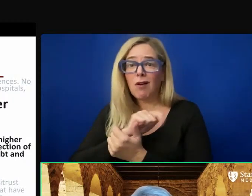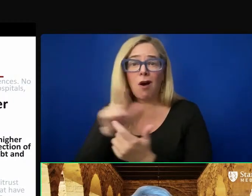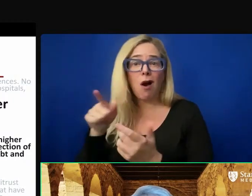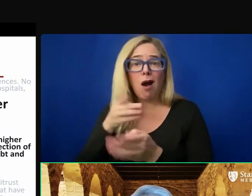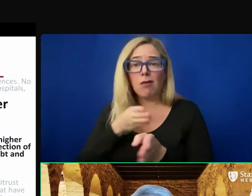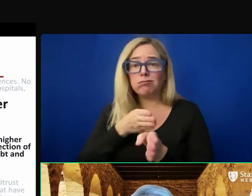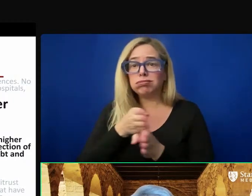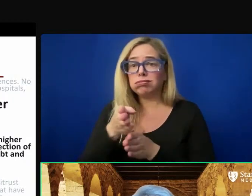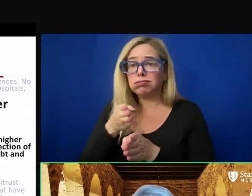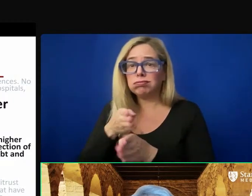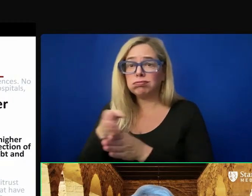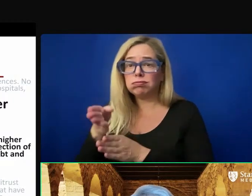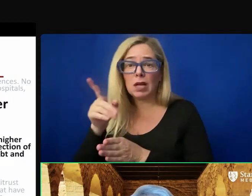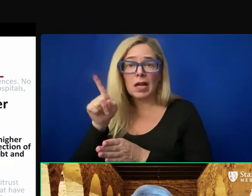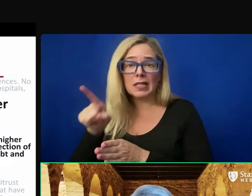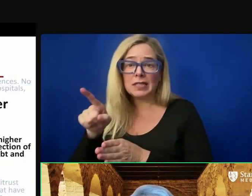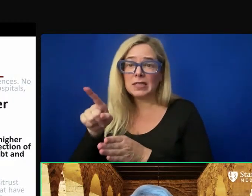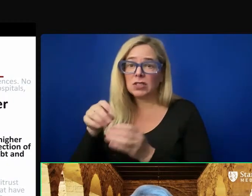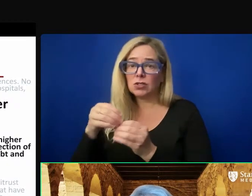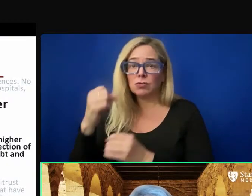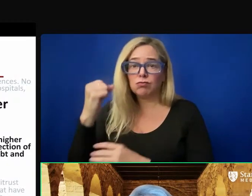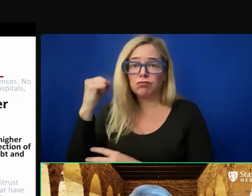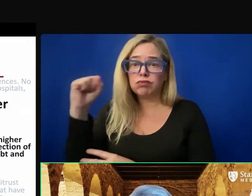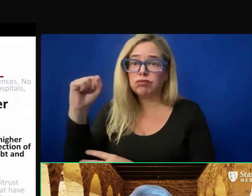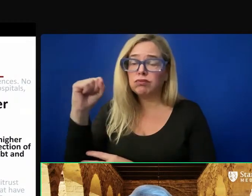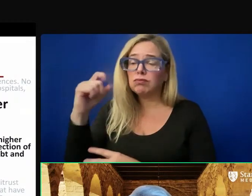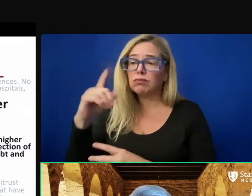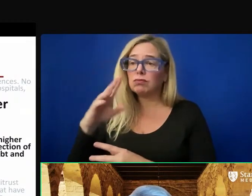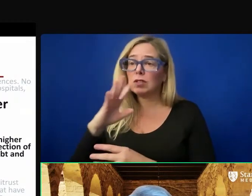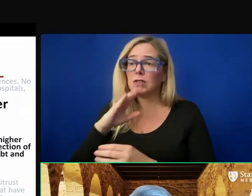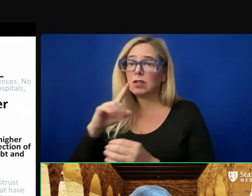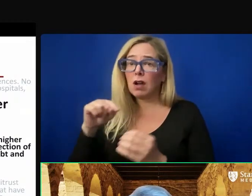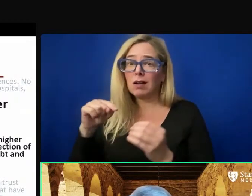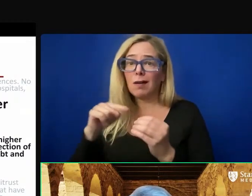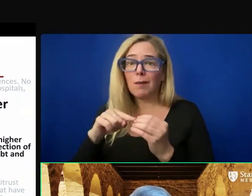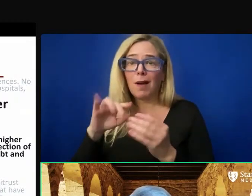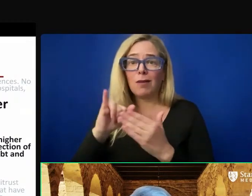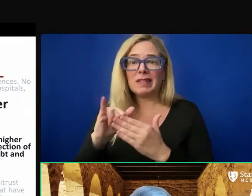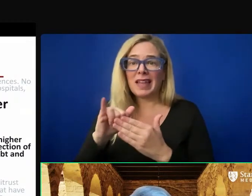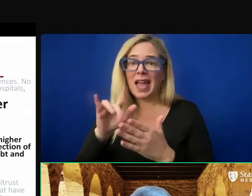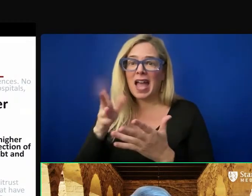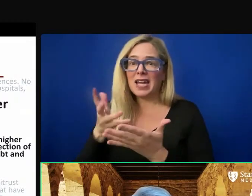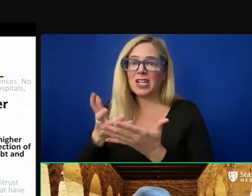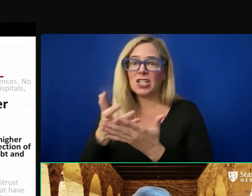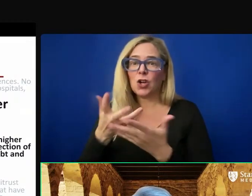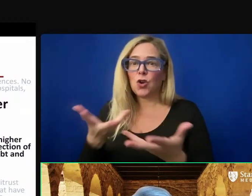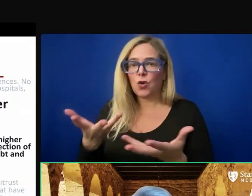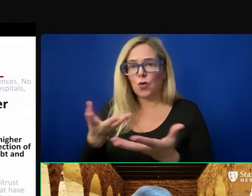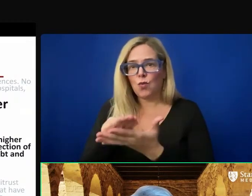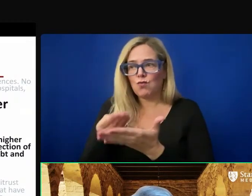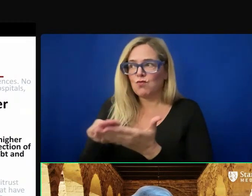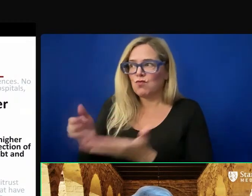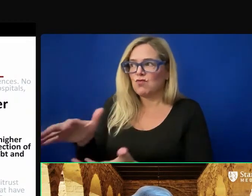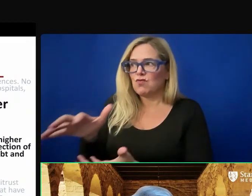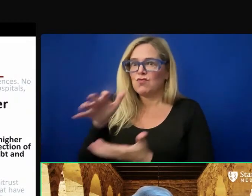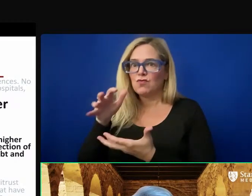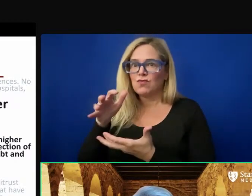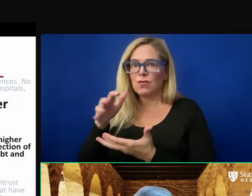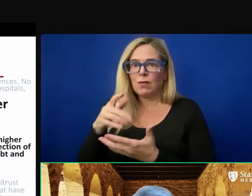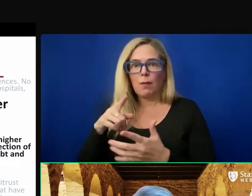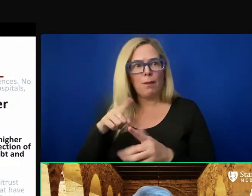about the conflict between unchecked greed and the duty to heal. He also argued that healthcare